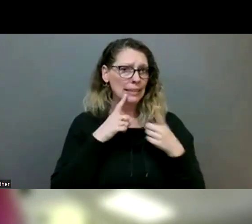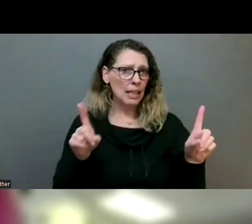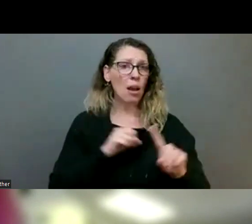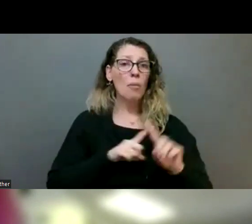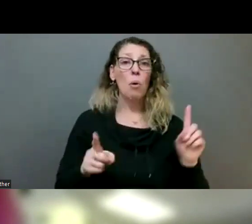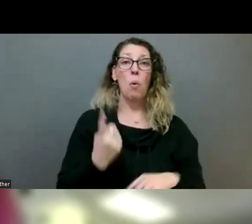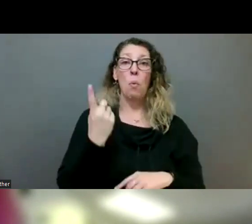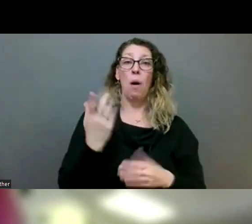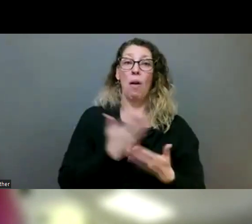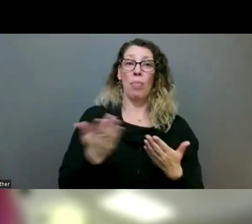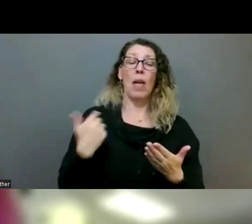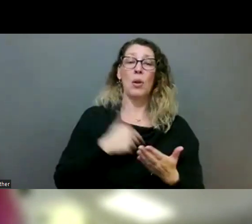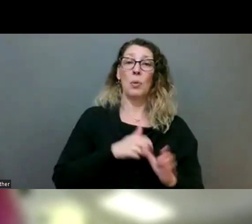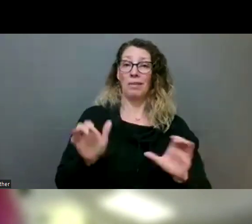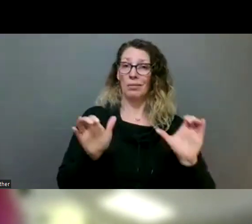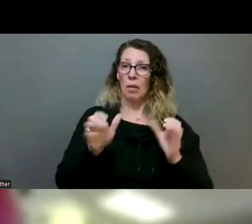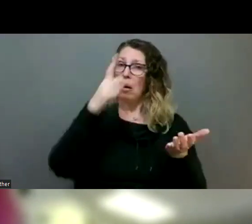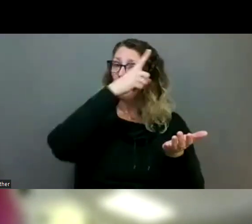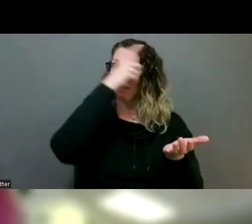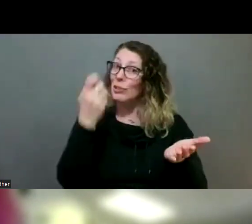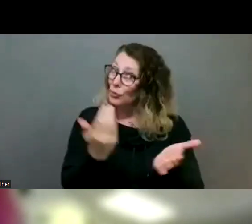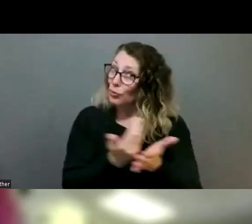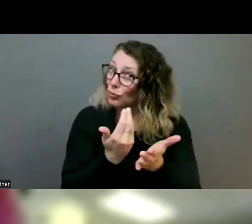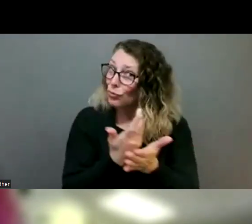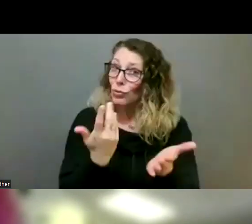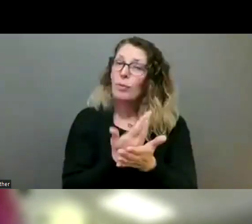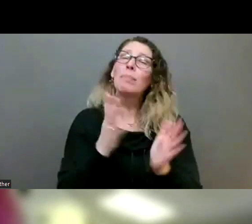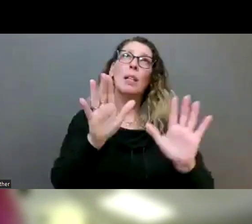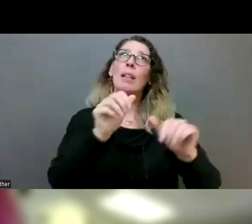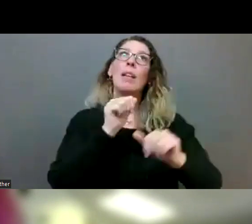done is again just because it's new work it's not new, attendance isn't new, but it might